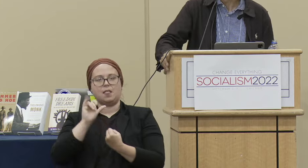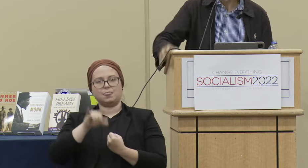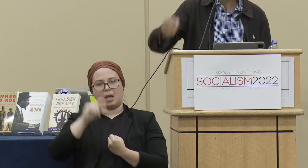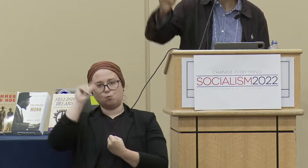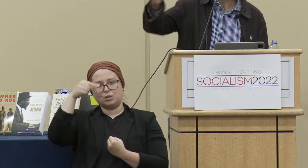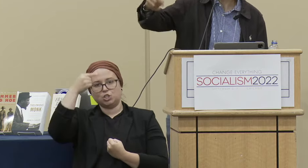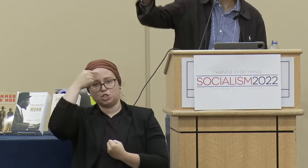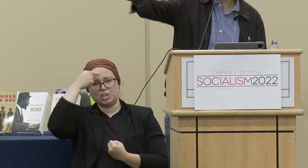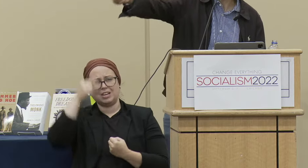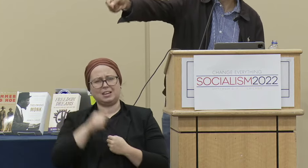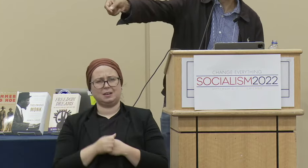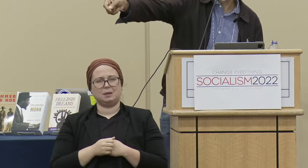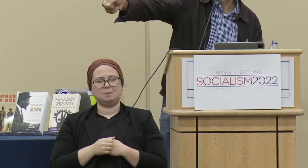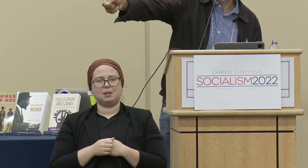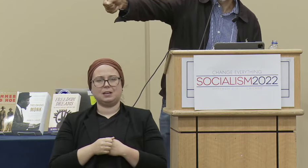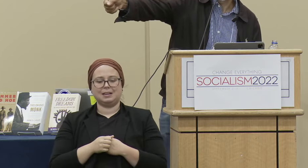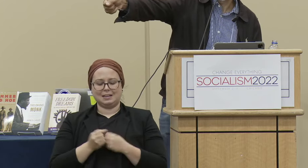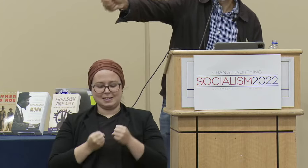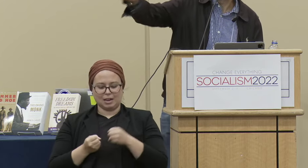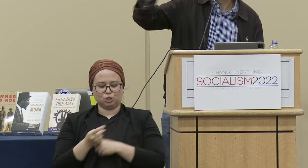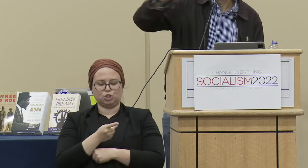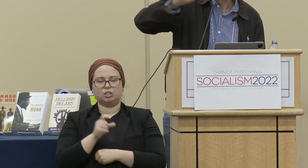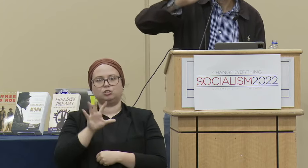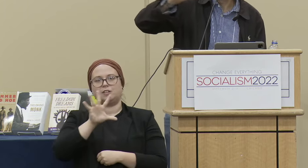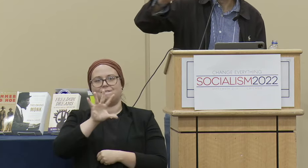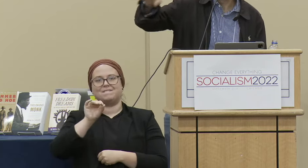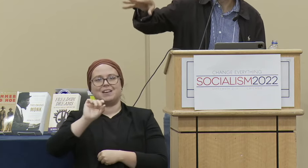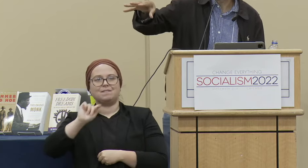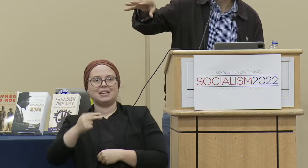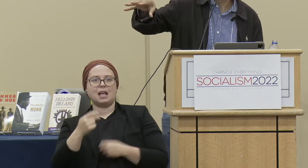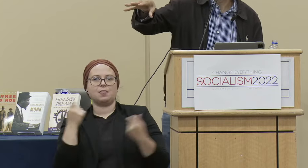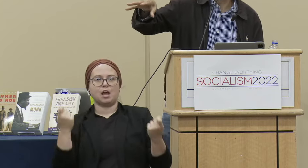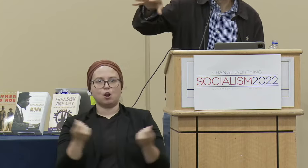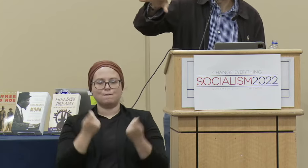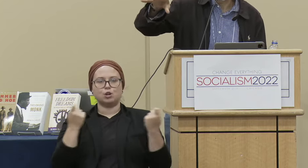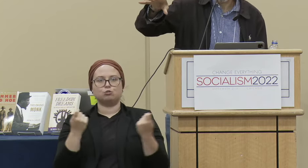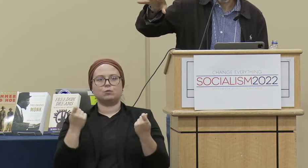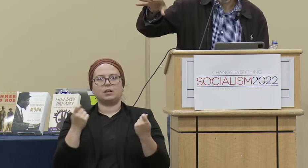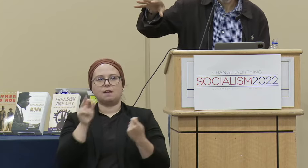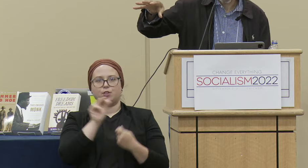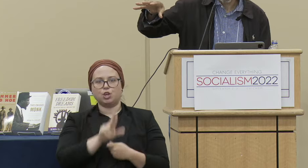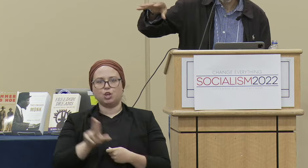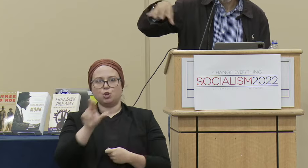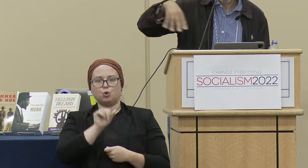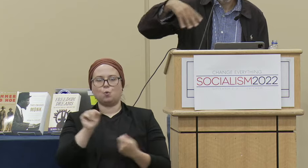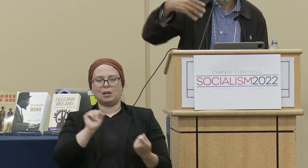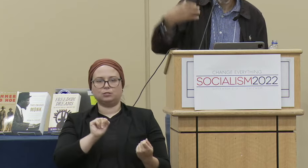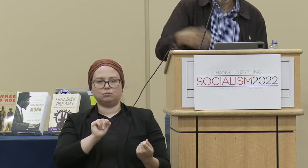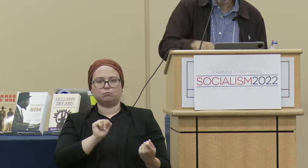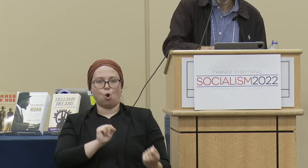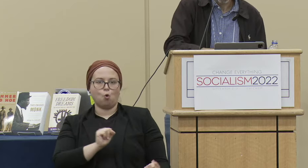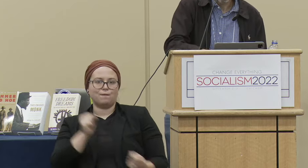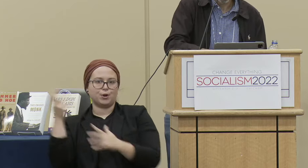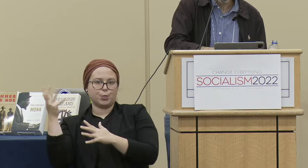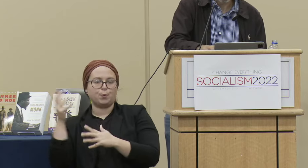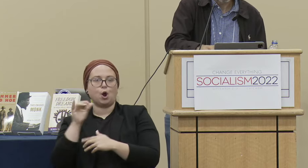we have to defend the revolution, the regime